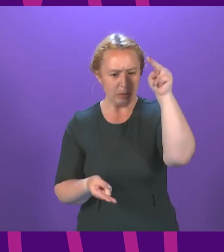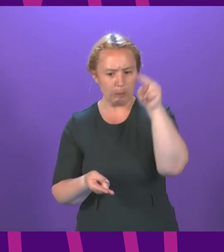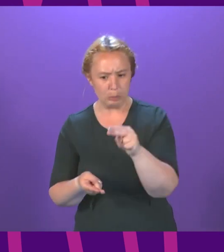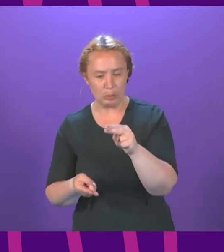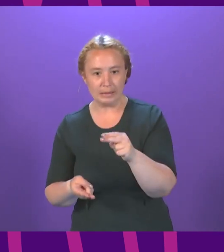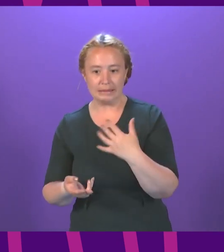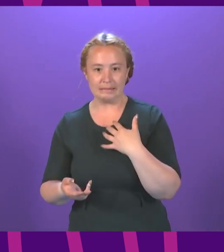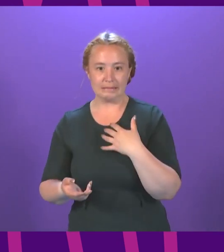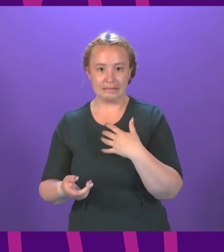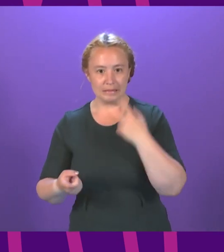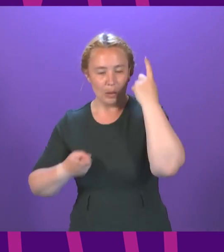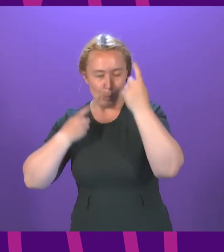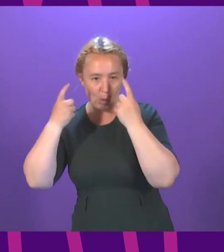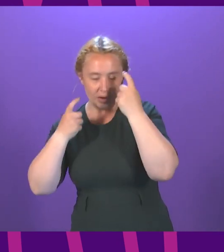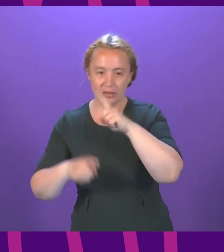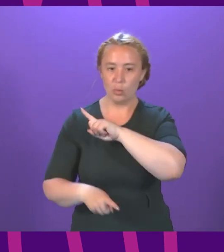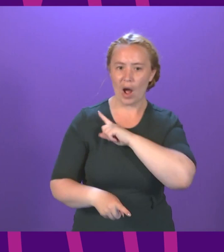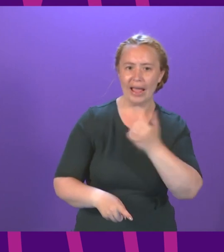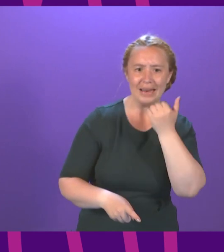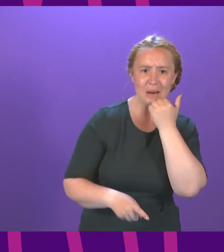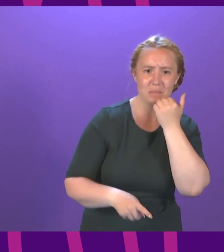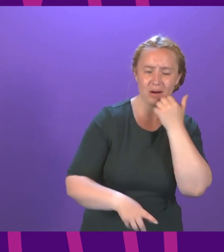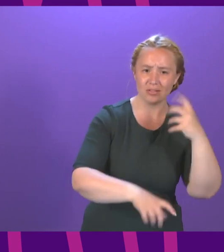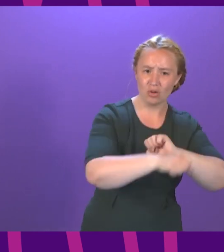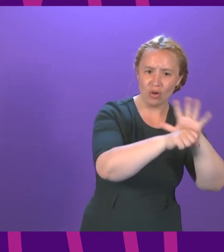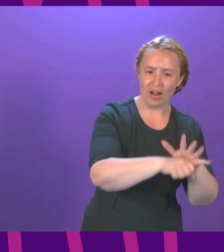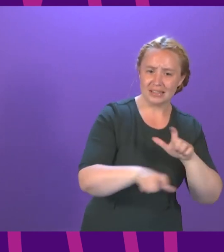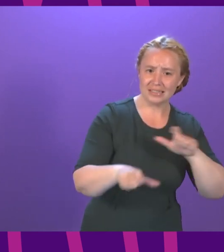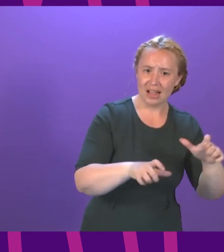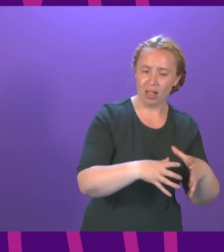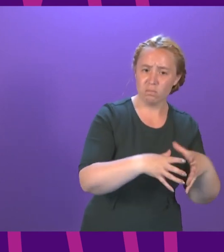high and with so many people not yet double vaccinated, particularly as it may encourage